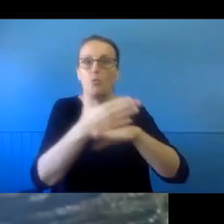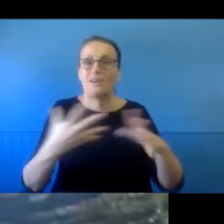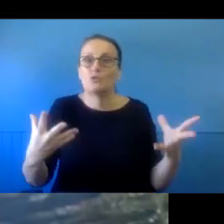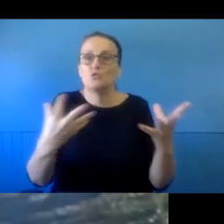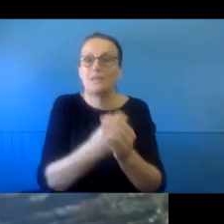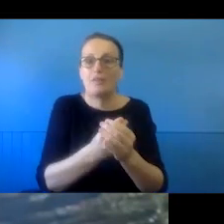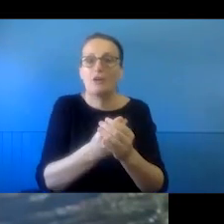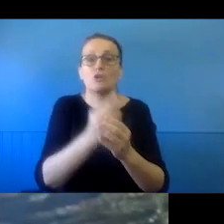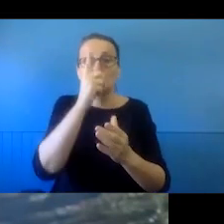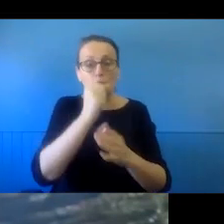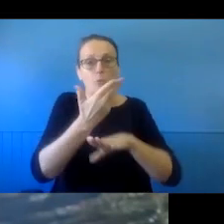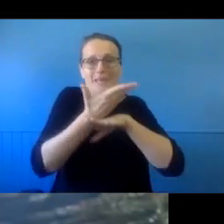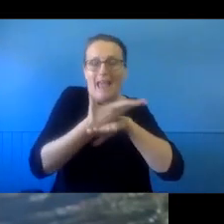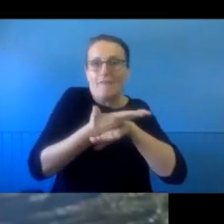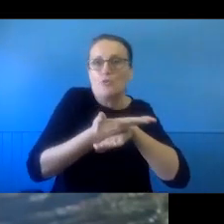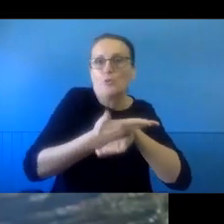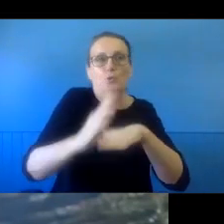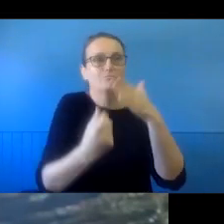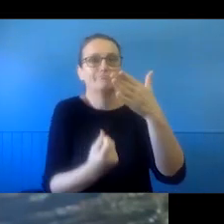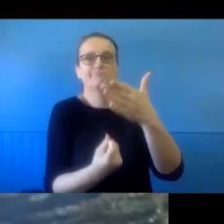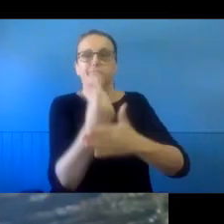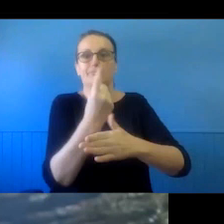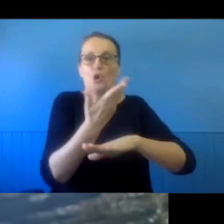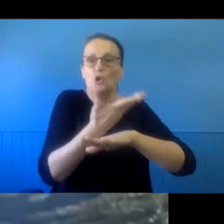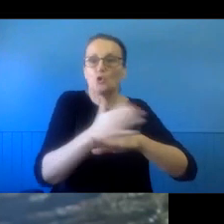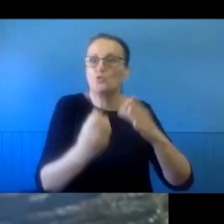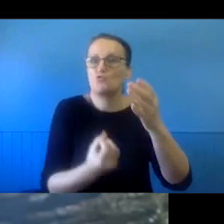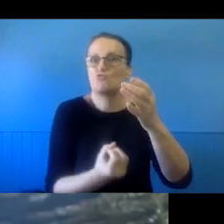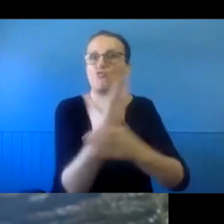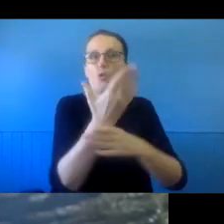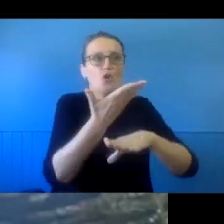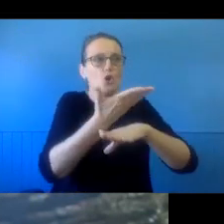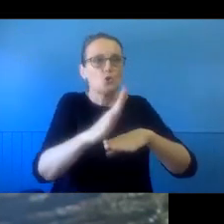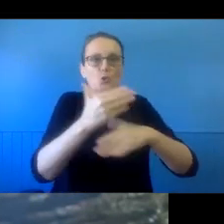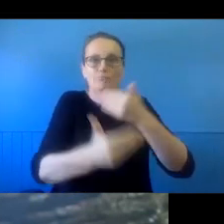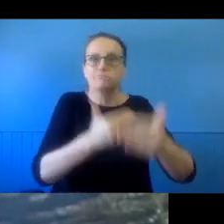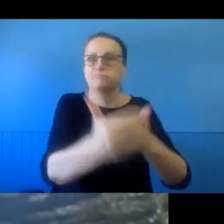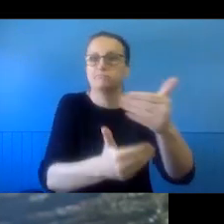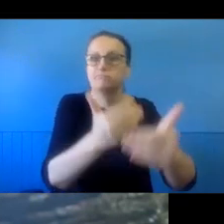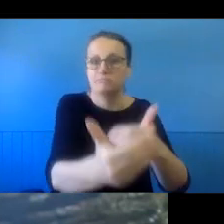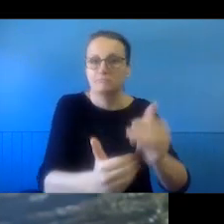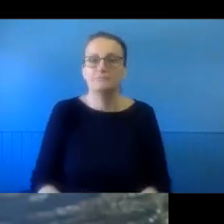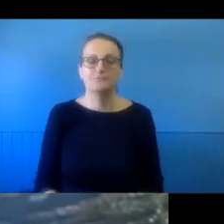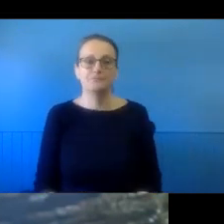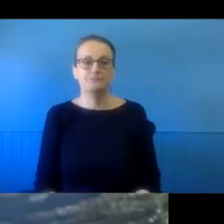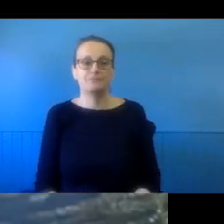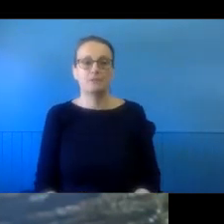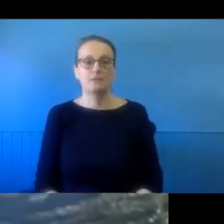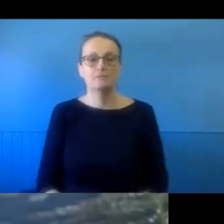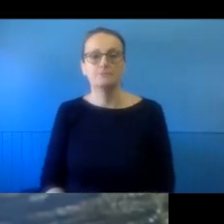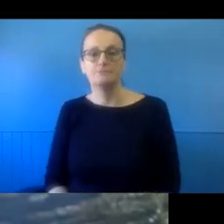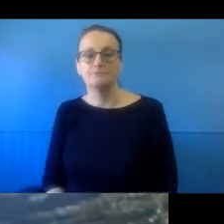DNA, new practices, new procedures, new systems to grow. This particular